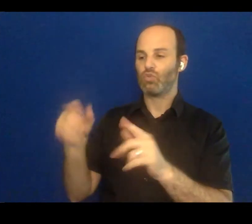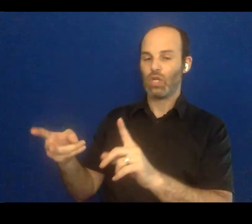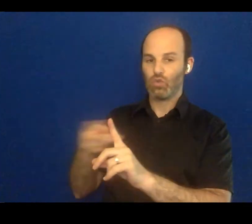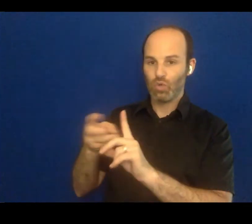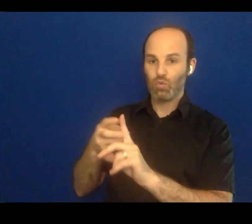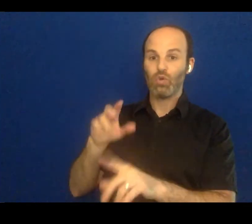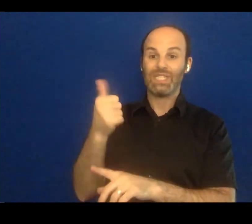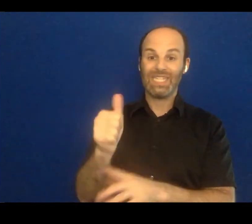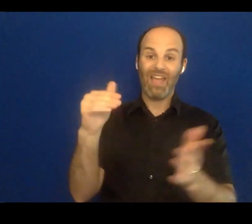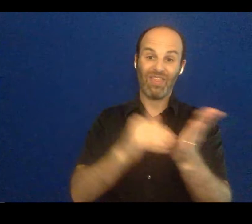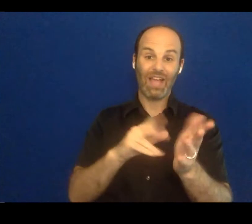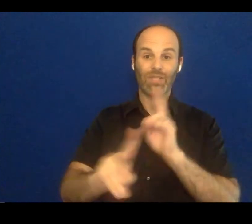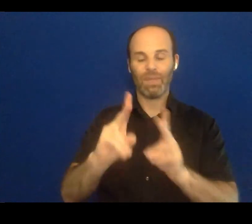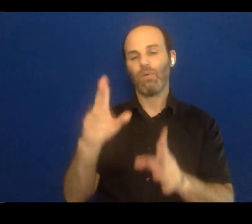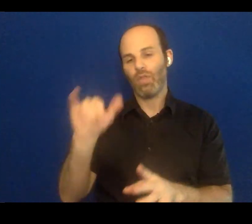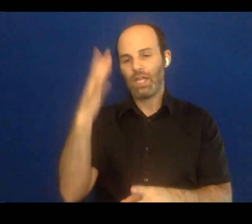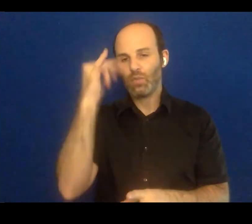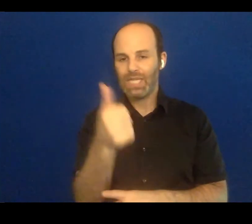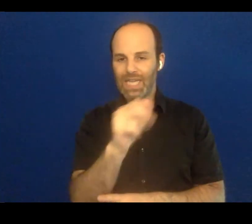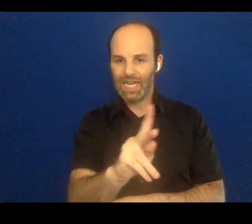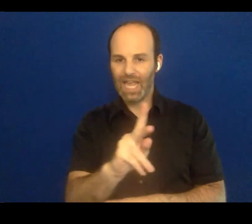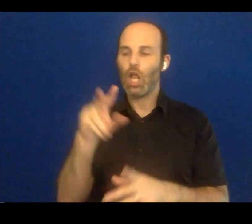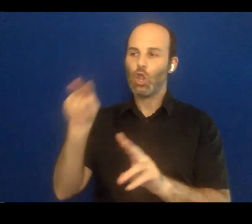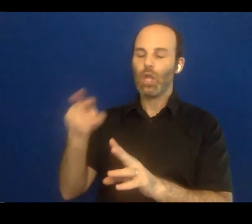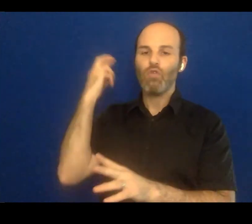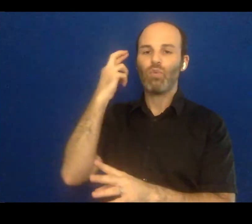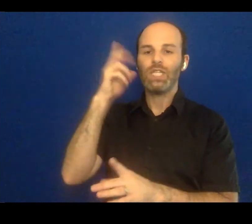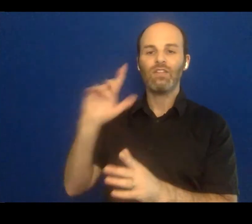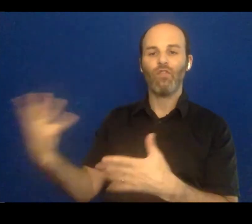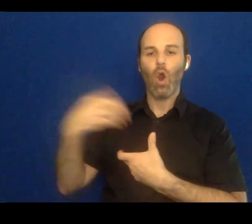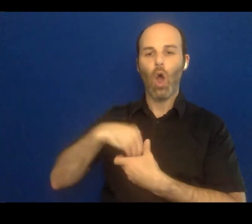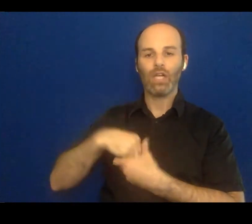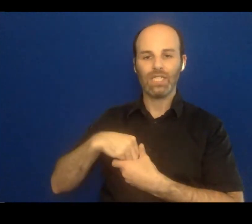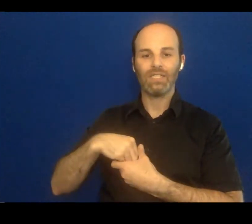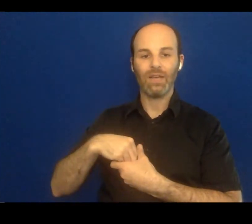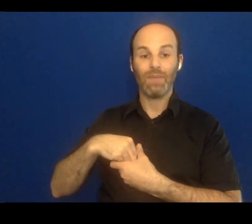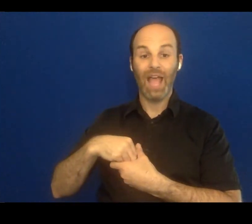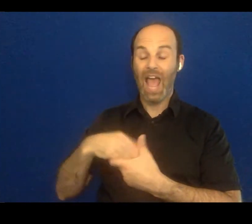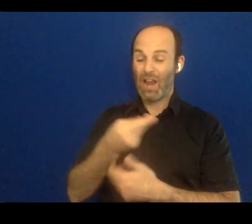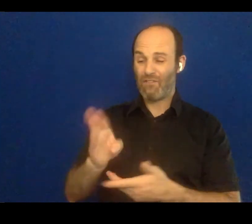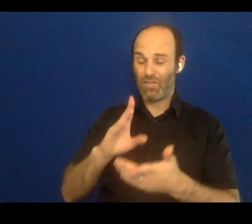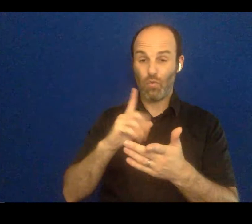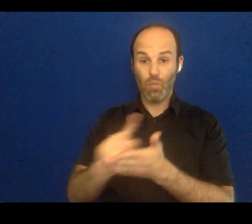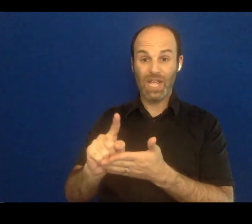PEOPLE, HENCE THE 10K AND LOOKING AT AUTISM. WITHIN A FEW WEEKS OF ENROLLMENT